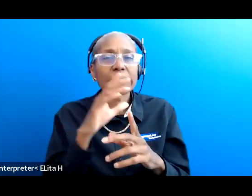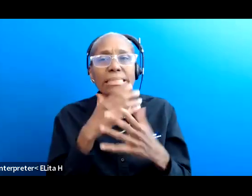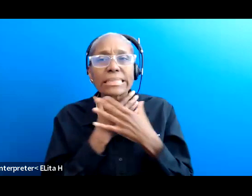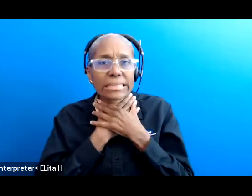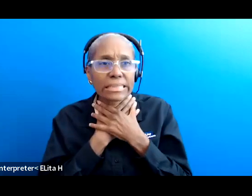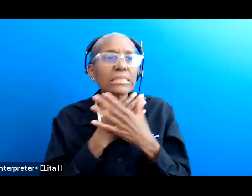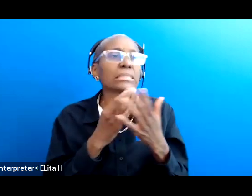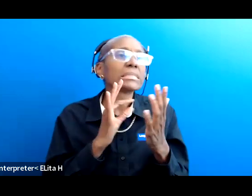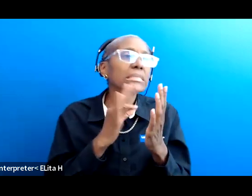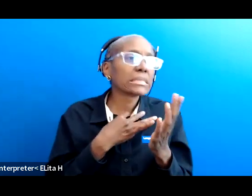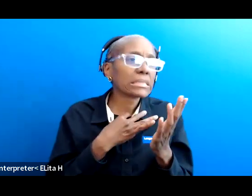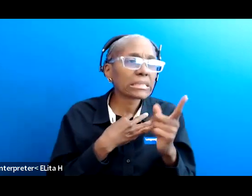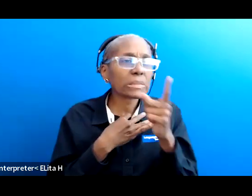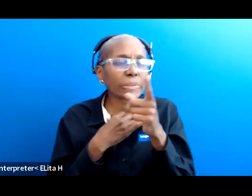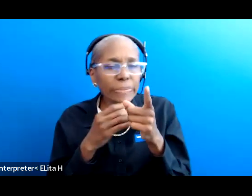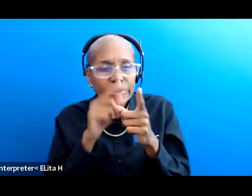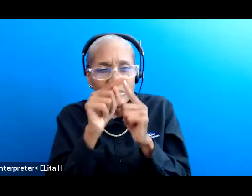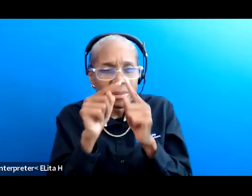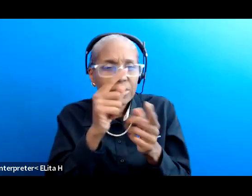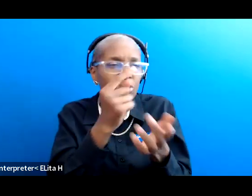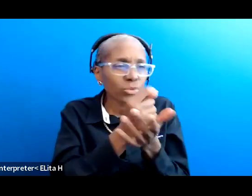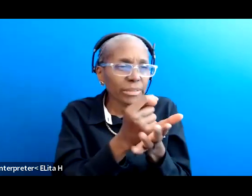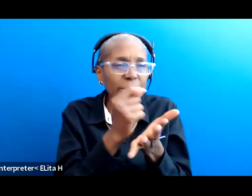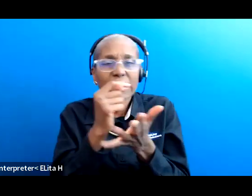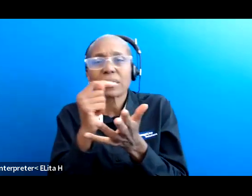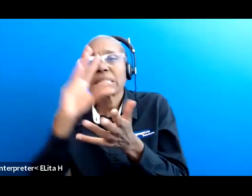going on, different treatments that are going on can be helpful.